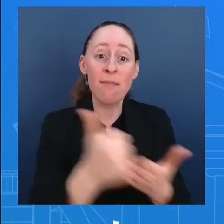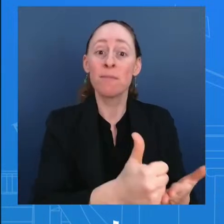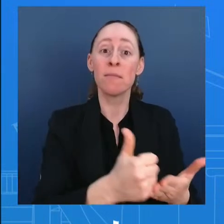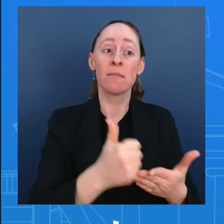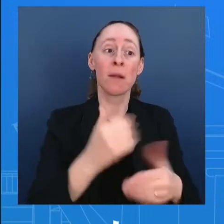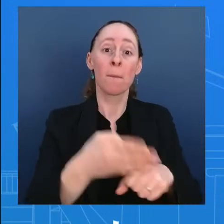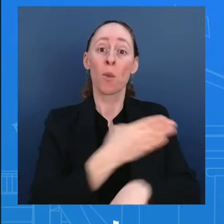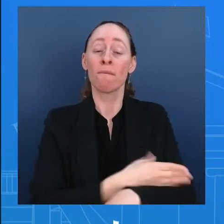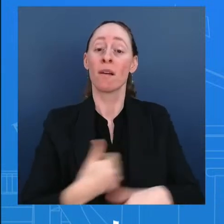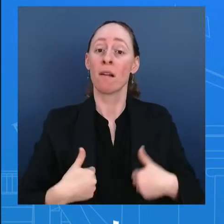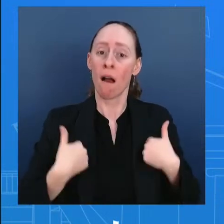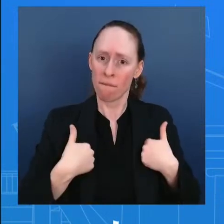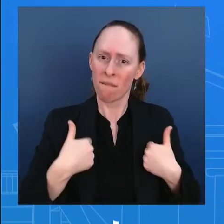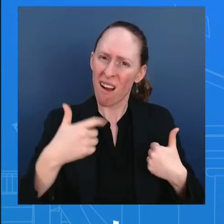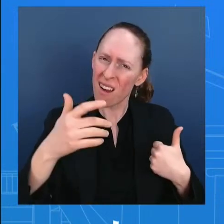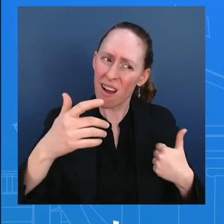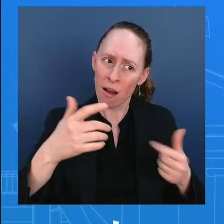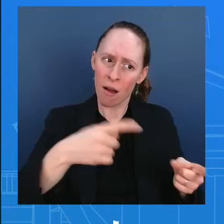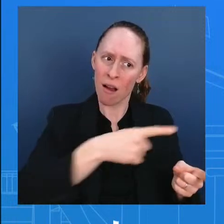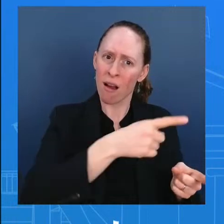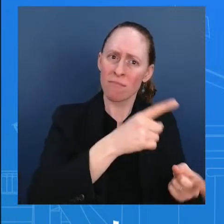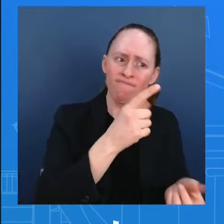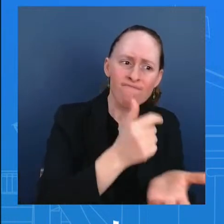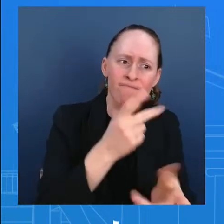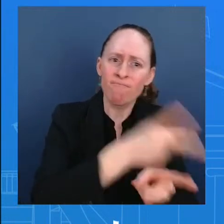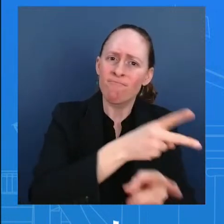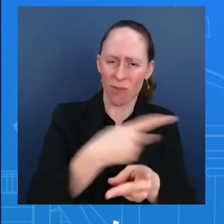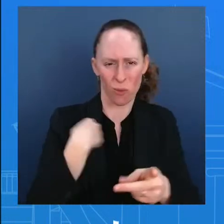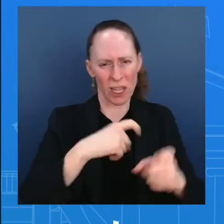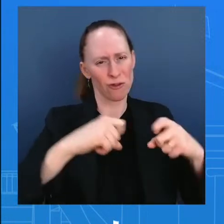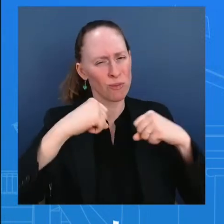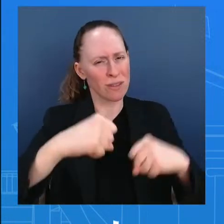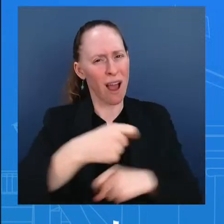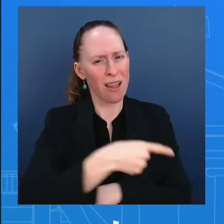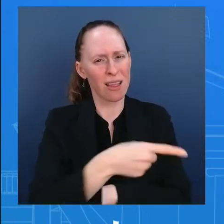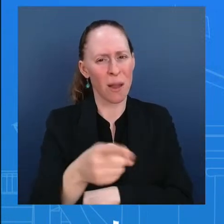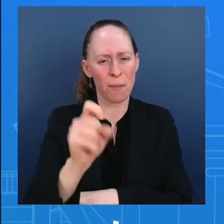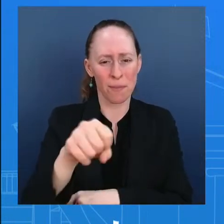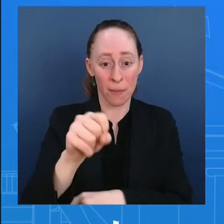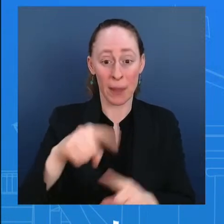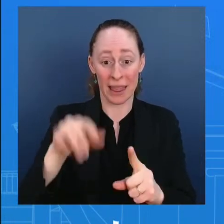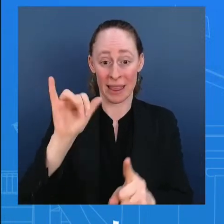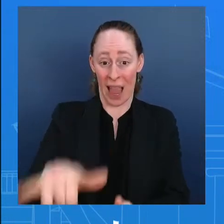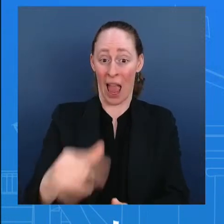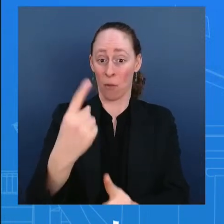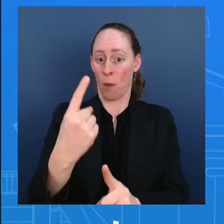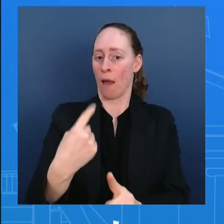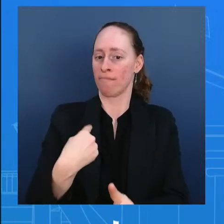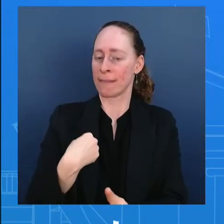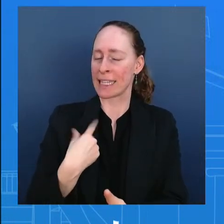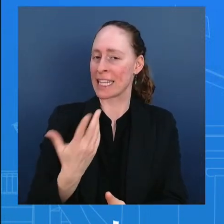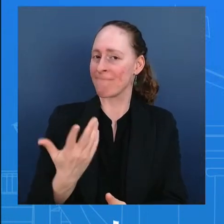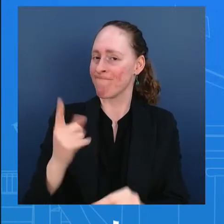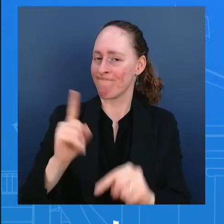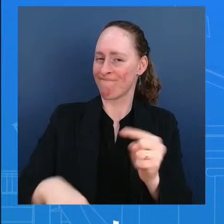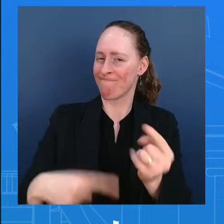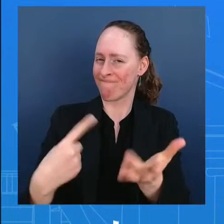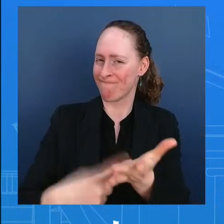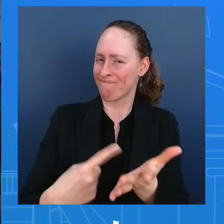But I -- I can’t speak to that particular report. I have to talk to our team. I -- I want to be really, really mindful on that. The Press: But would you agree